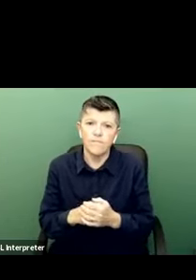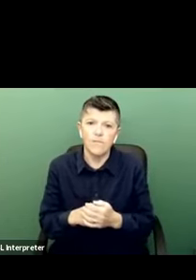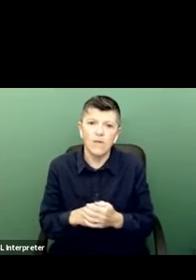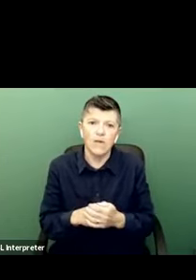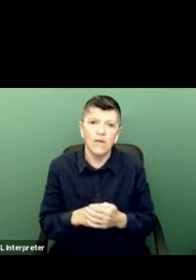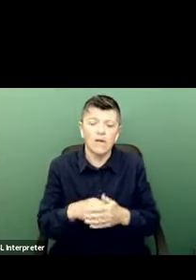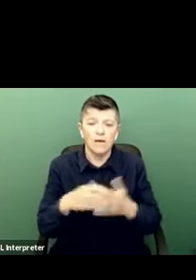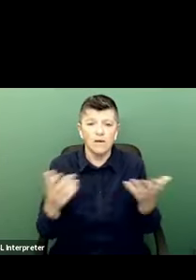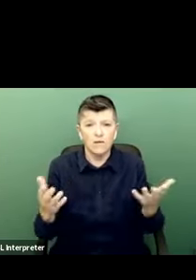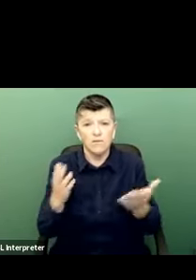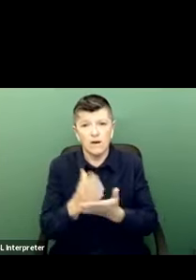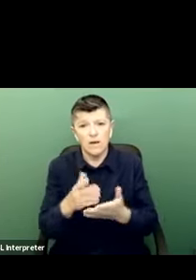these behaviours.